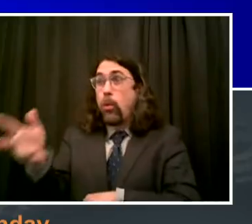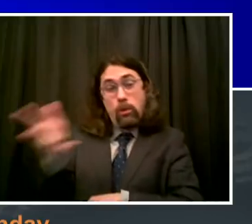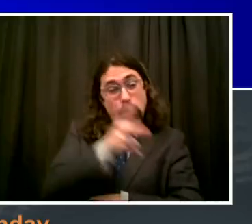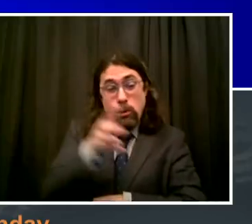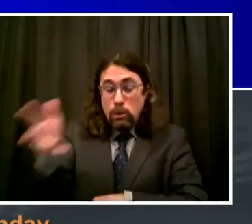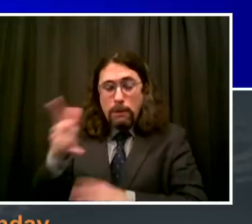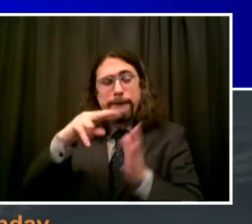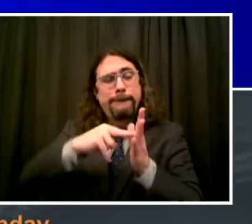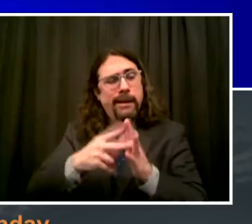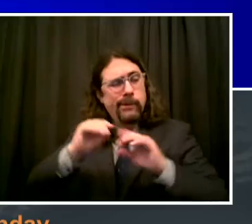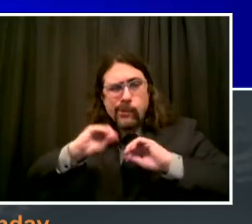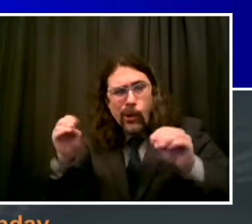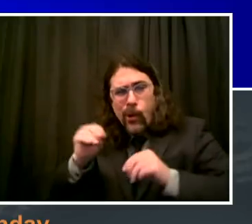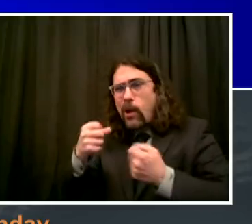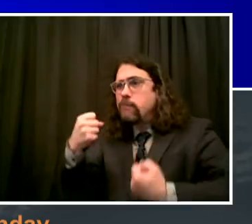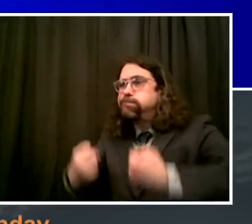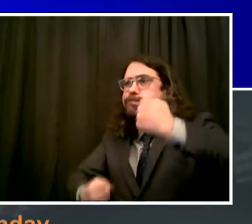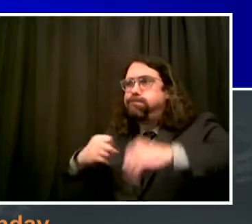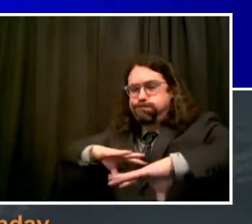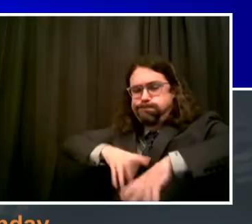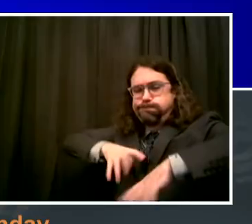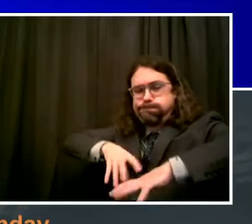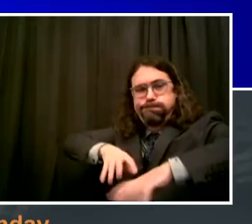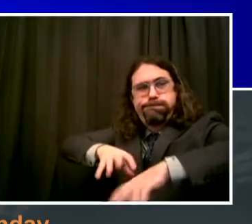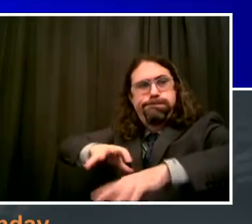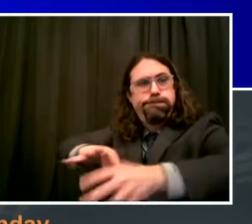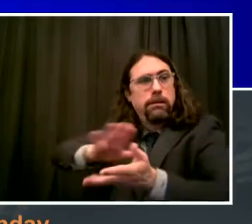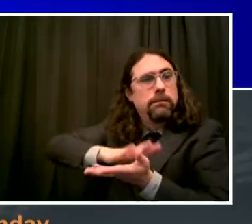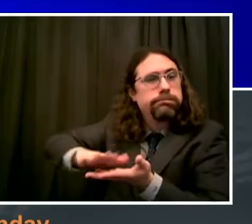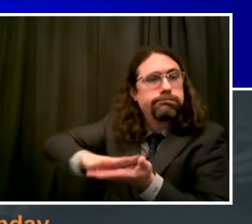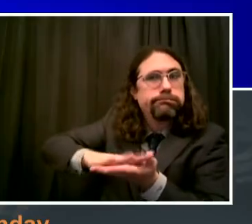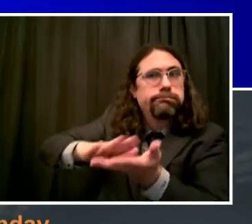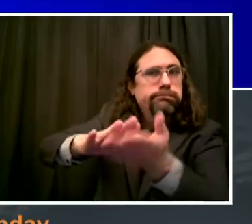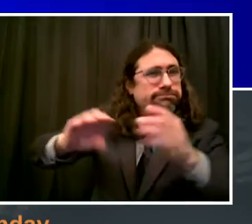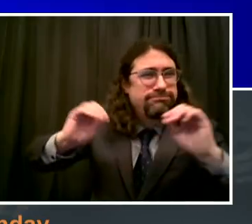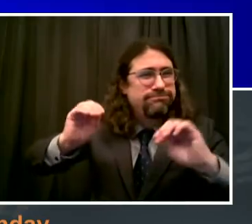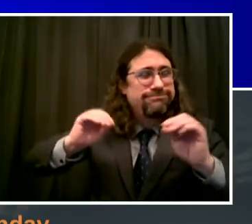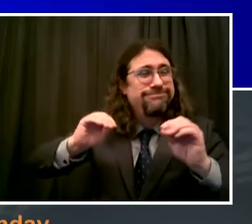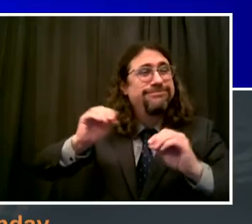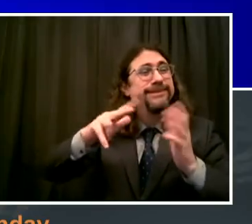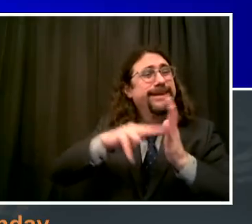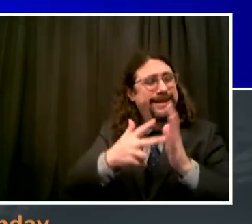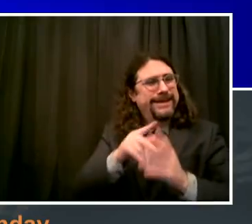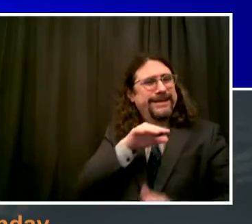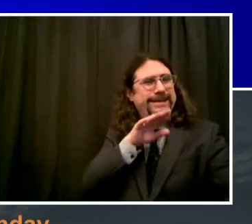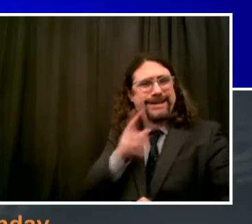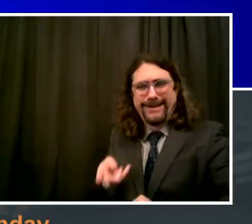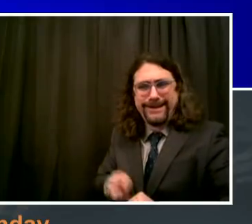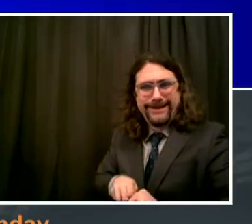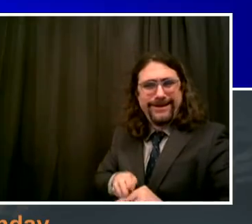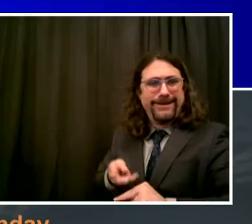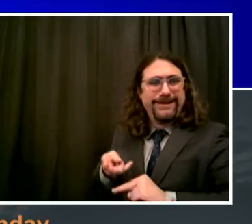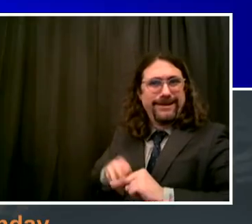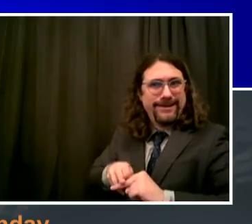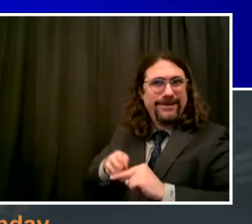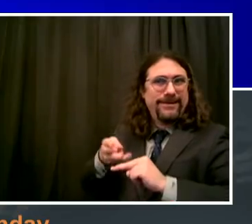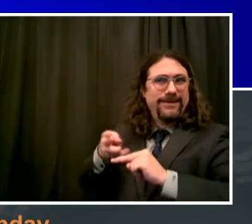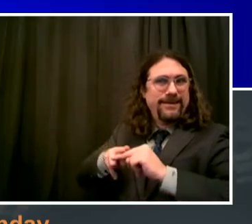STAY INSIDE WE'K IT GOING THROUGH MAY 17th. STARTING ON MONDAY, MAY 18th,